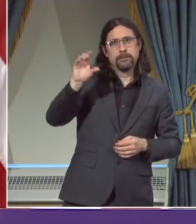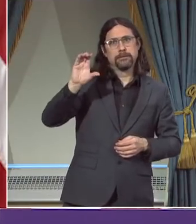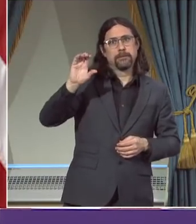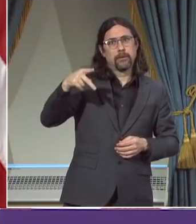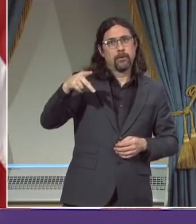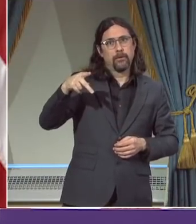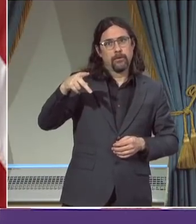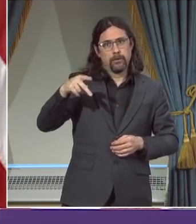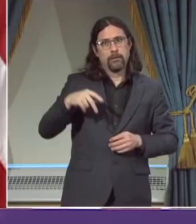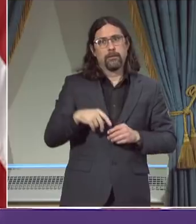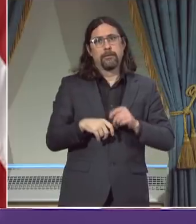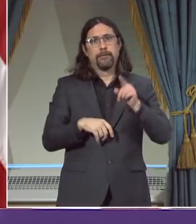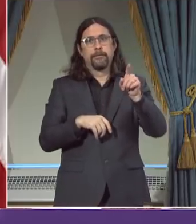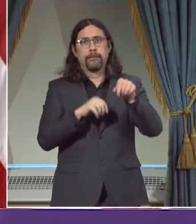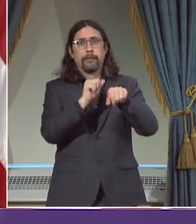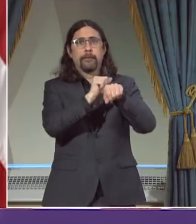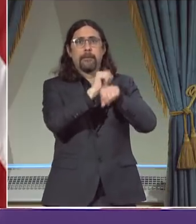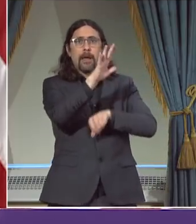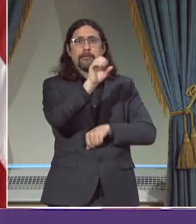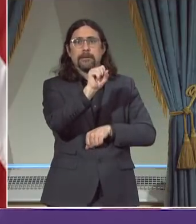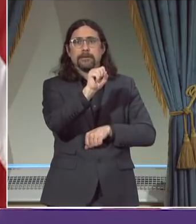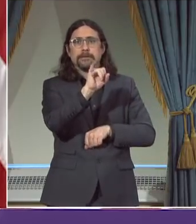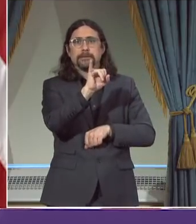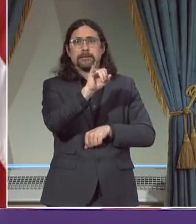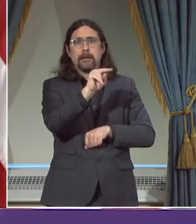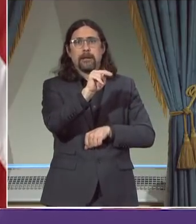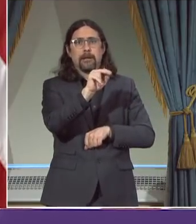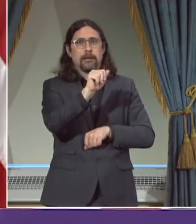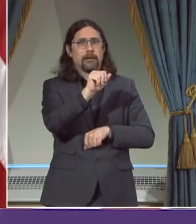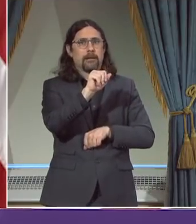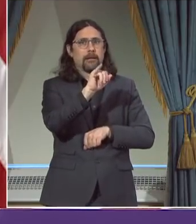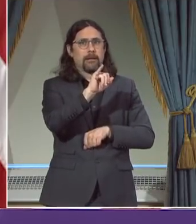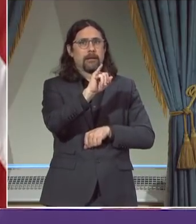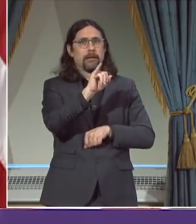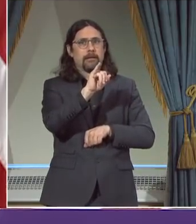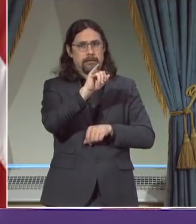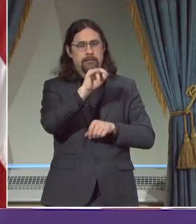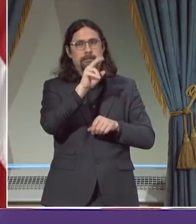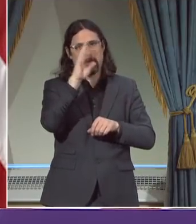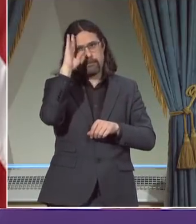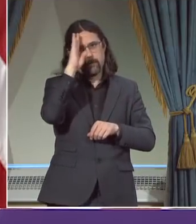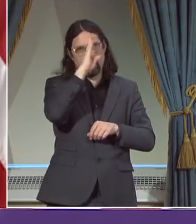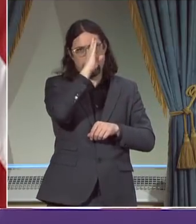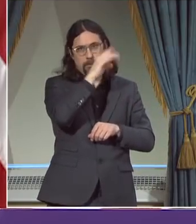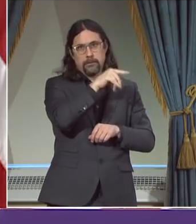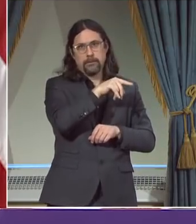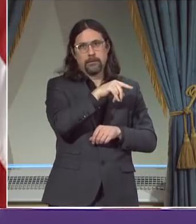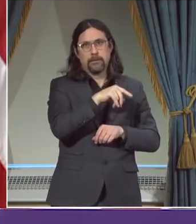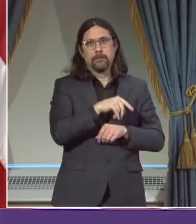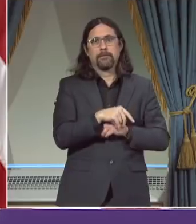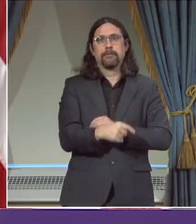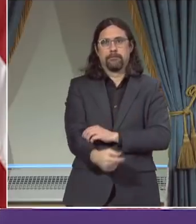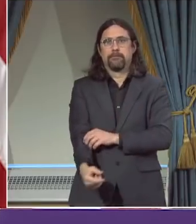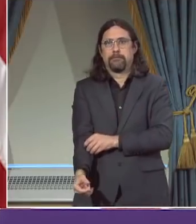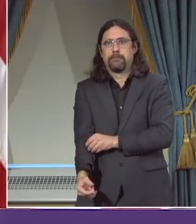USING EVERY PLACE WE NEED TO USE TO HELP PEOPLE. WORKING WITH A RELIEF ORGANIZATION